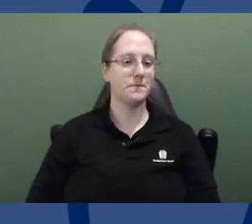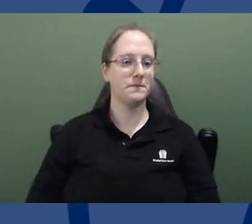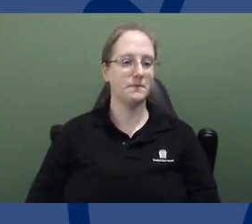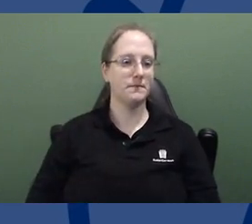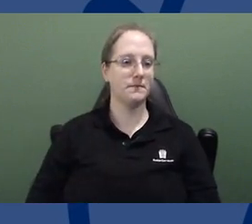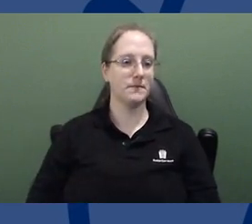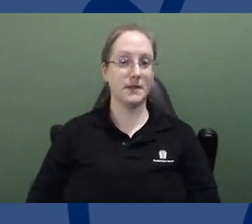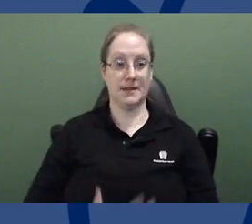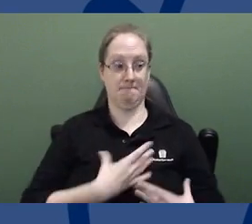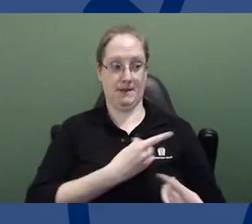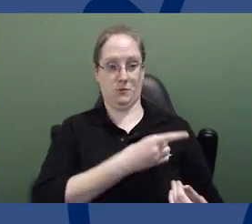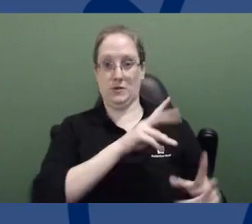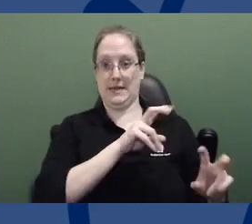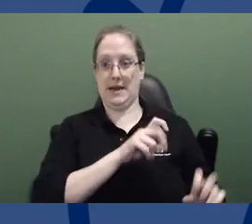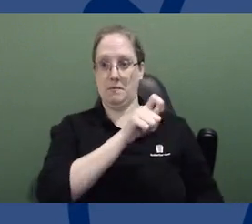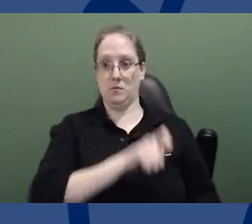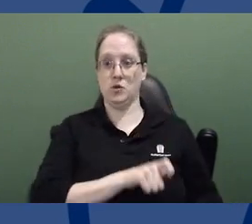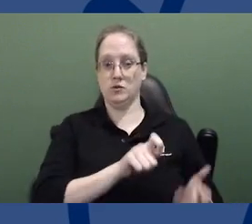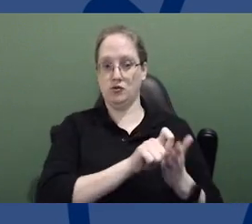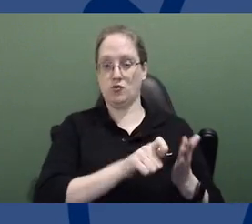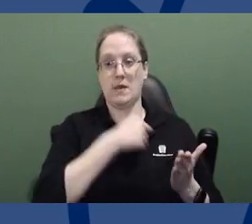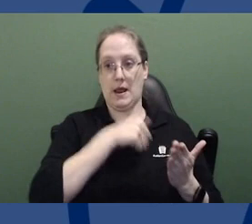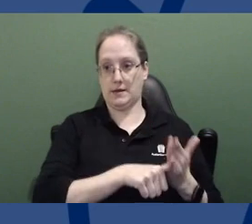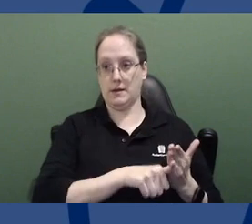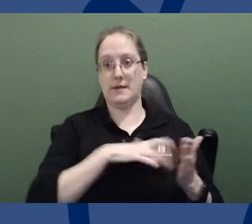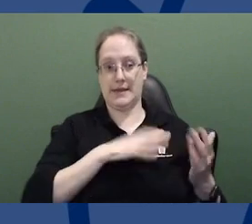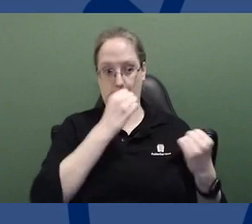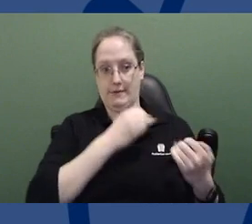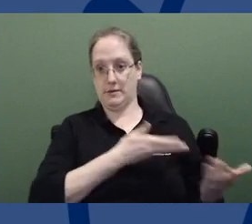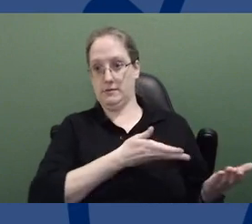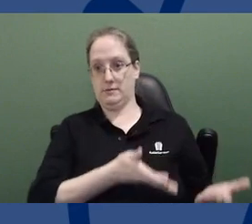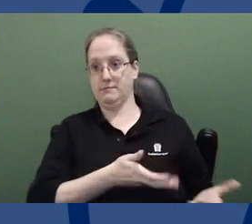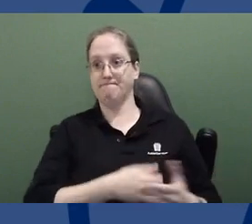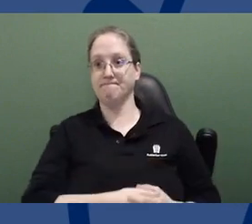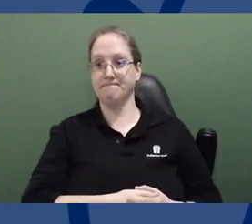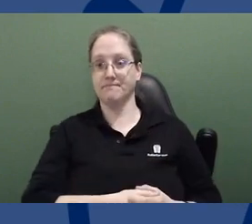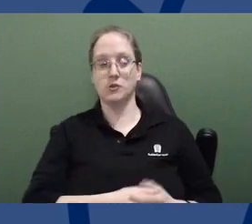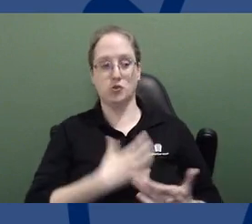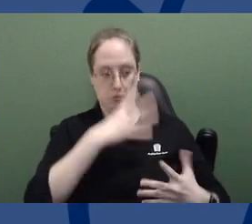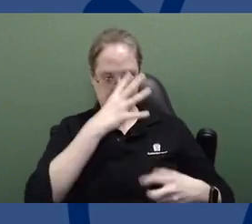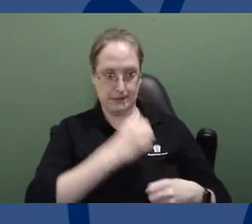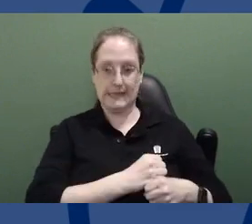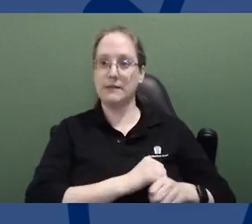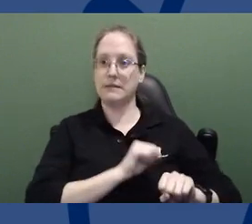writing the letter to verify and to satisfy themselves that there is an argument there